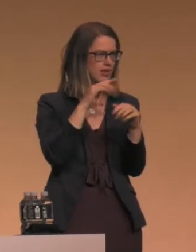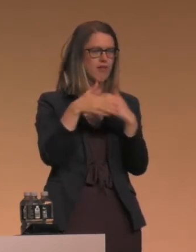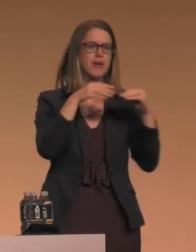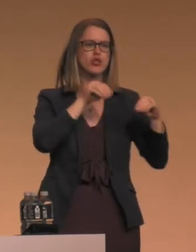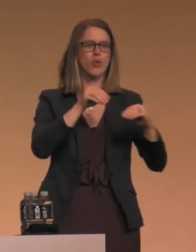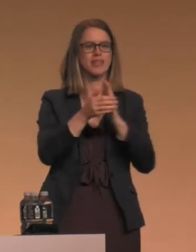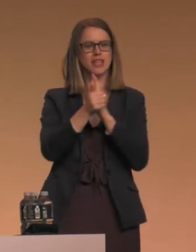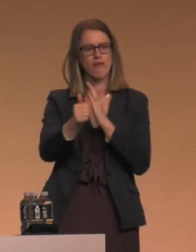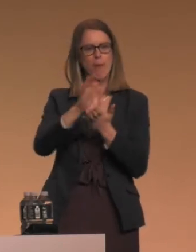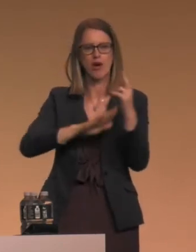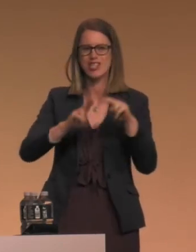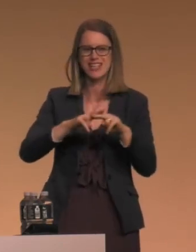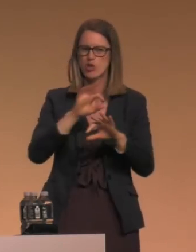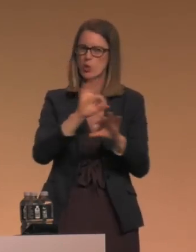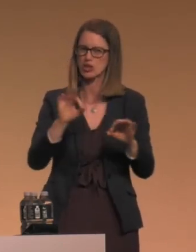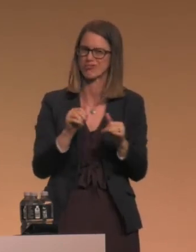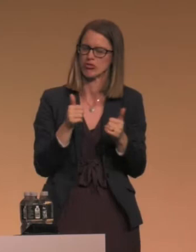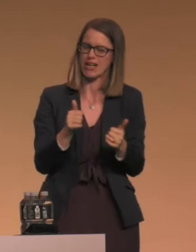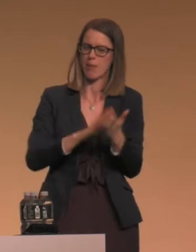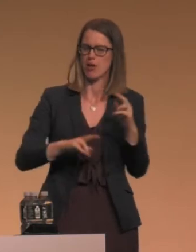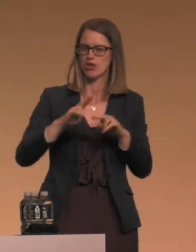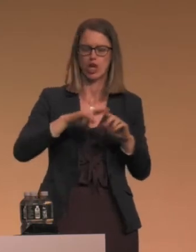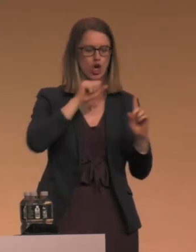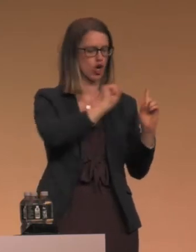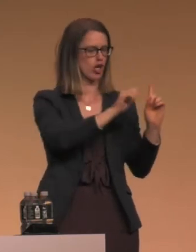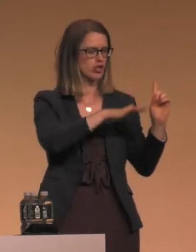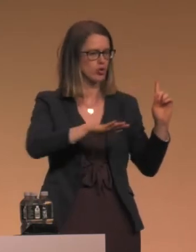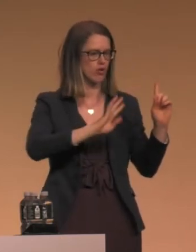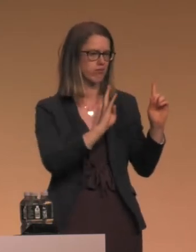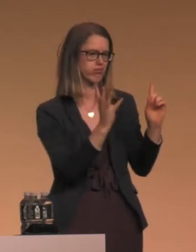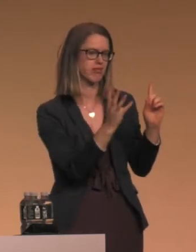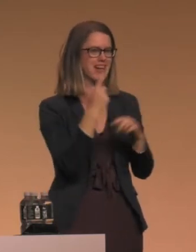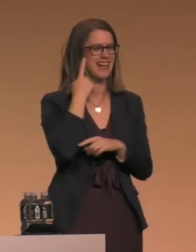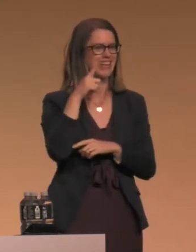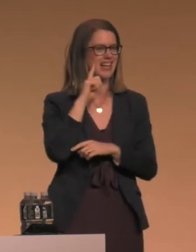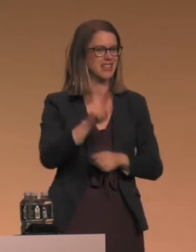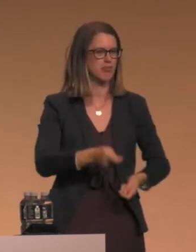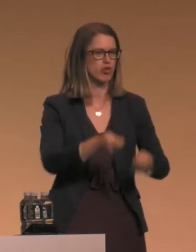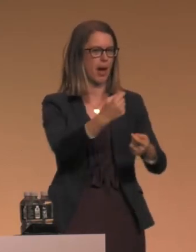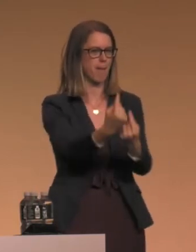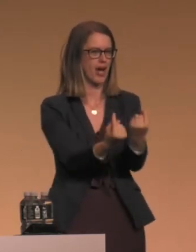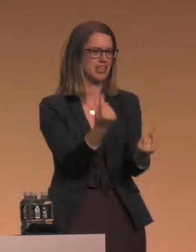so did not do it very well. Her cluster of children were generally neglected and brought up by each other.